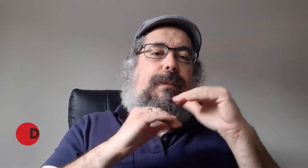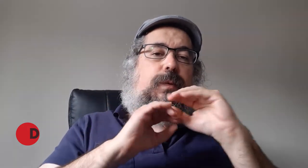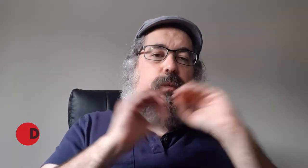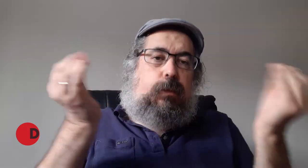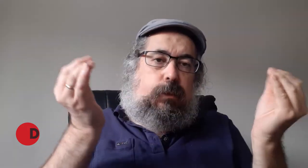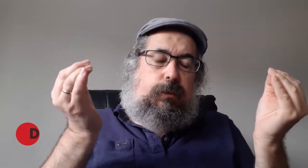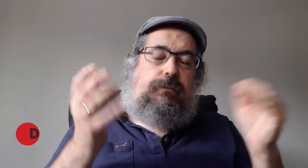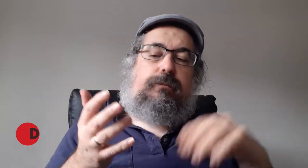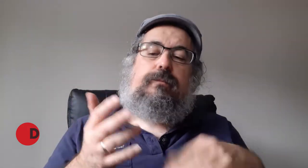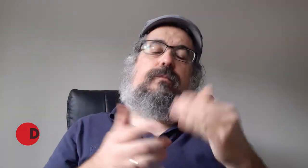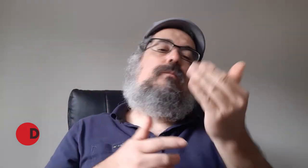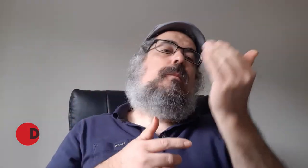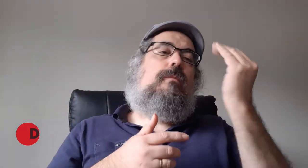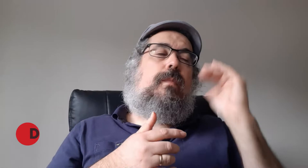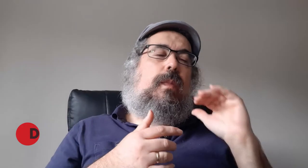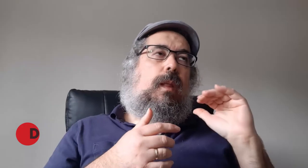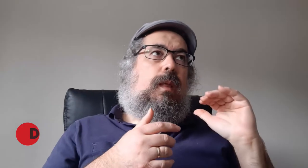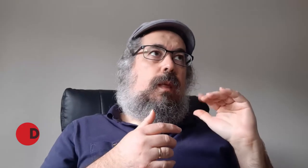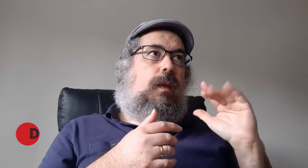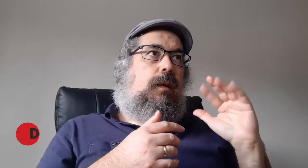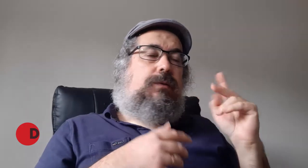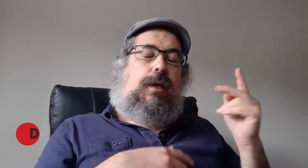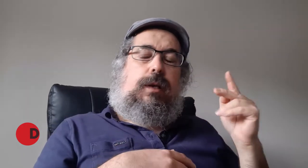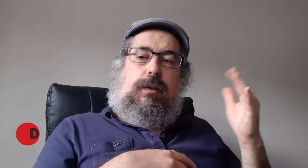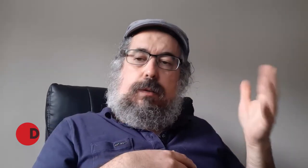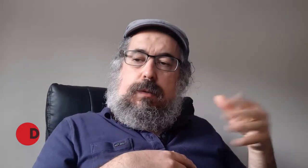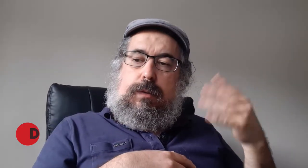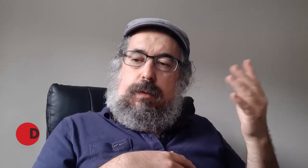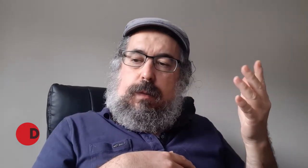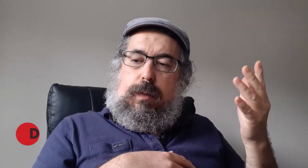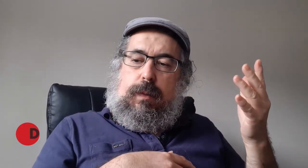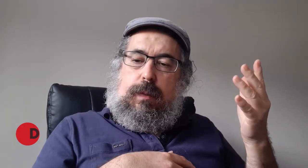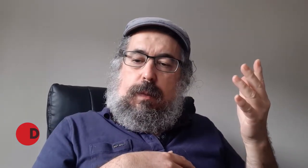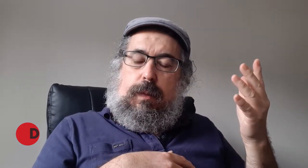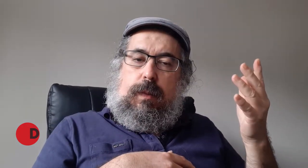There needs to be an unlimited Data plan.